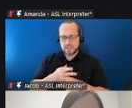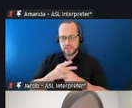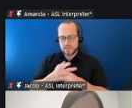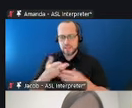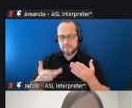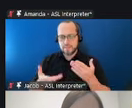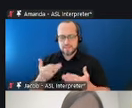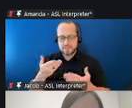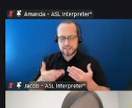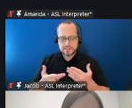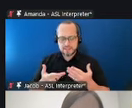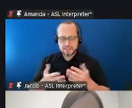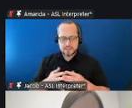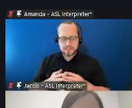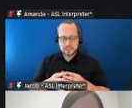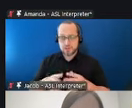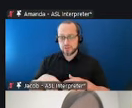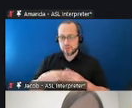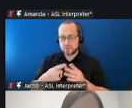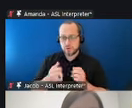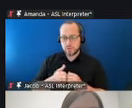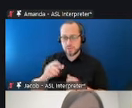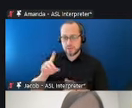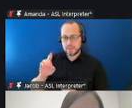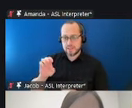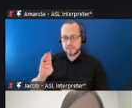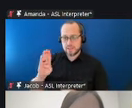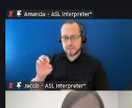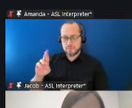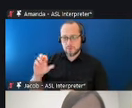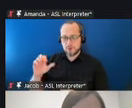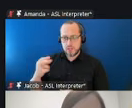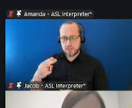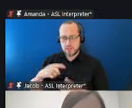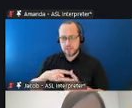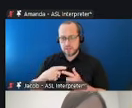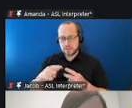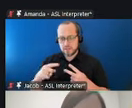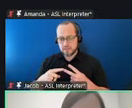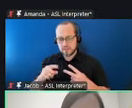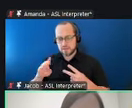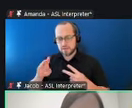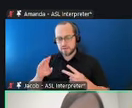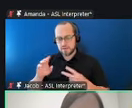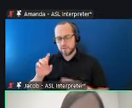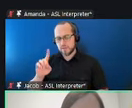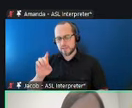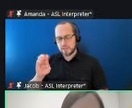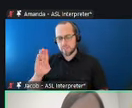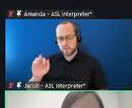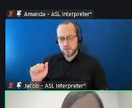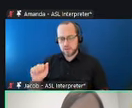um I'll start with Deborah if that's okay and then Maggie, can you chime in? Happy to. Yes, thank